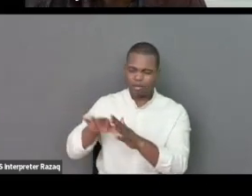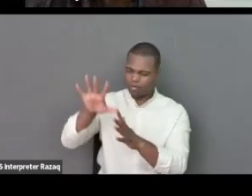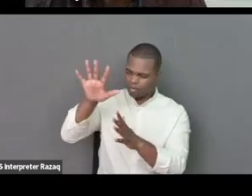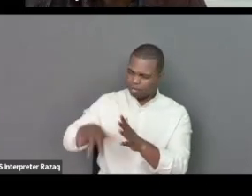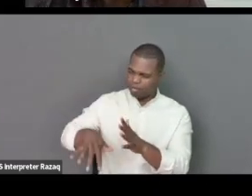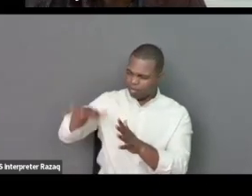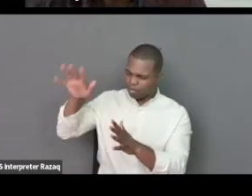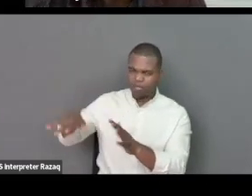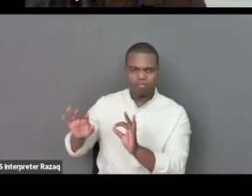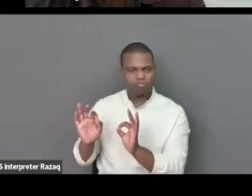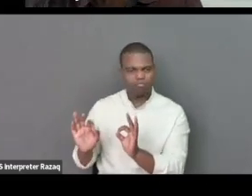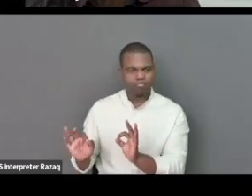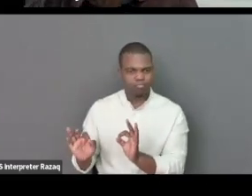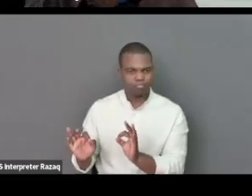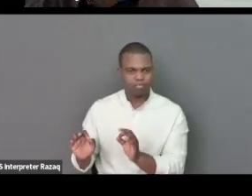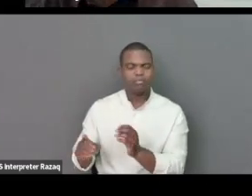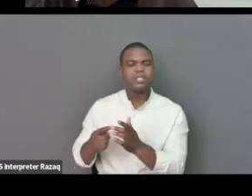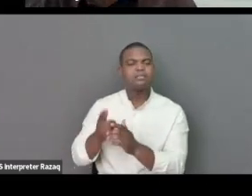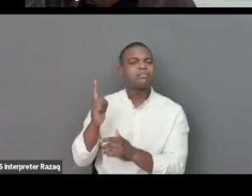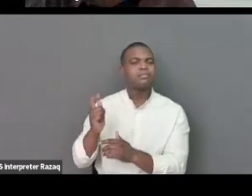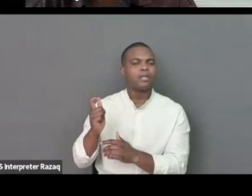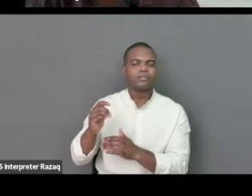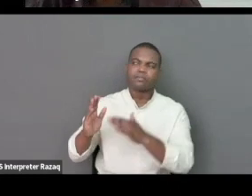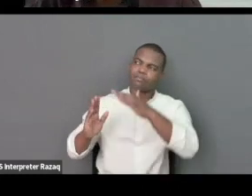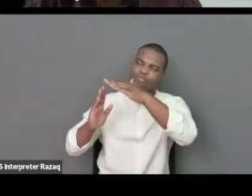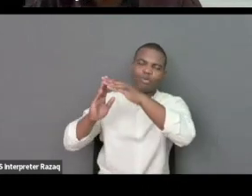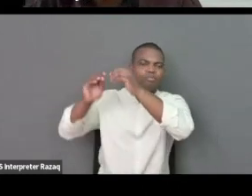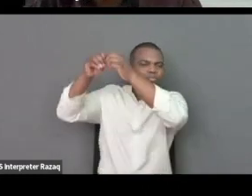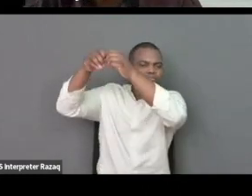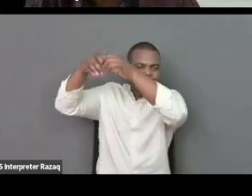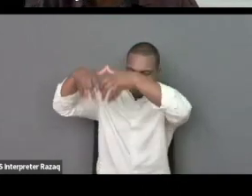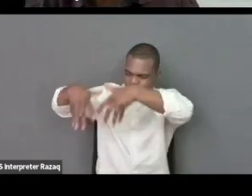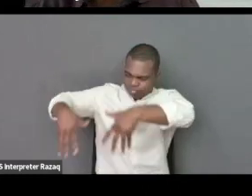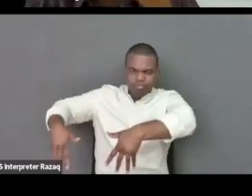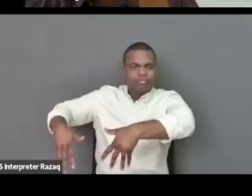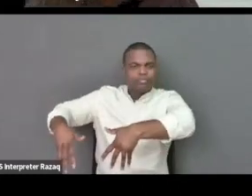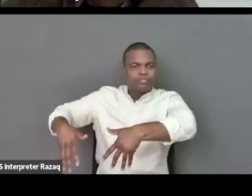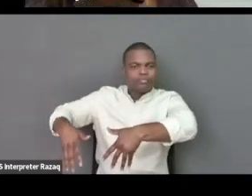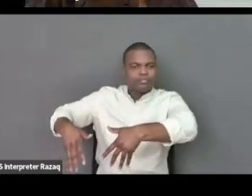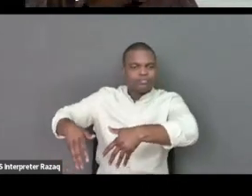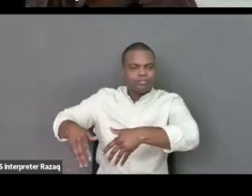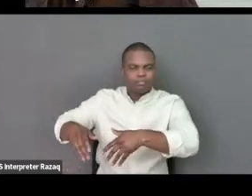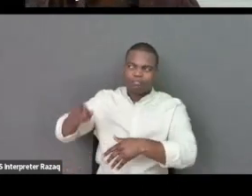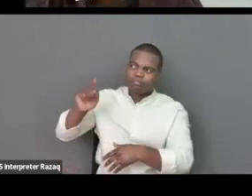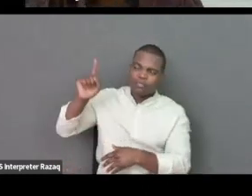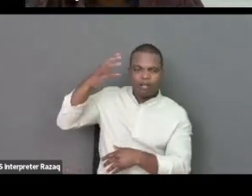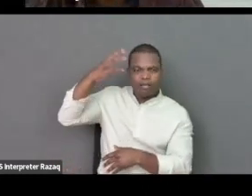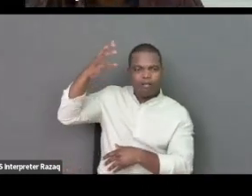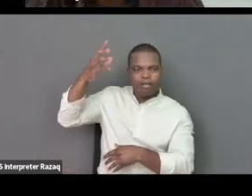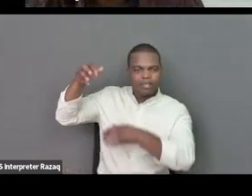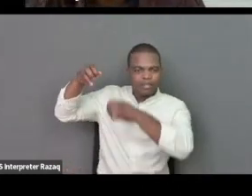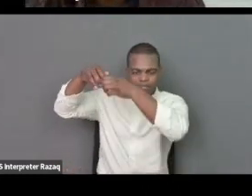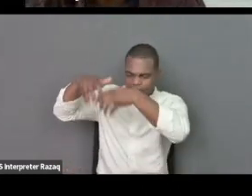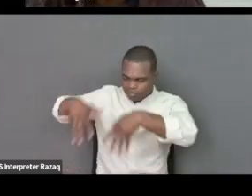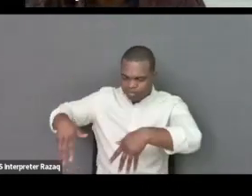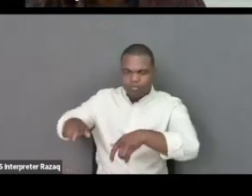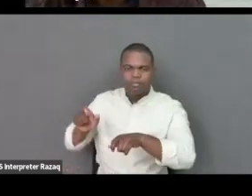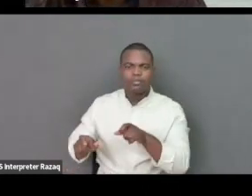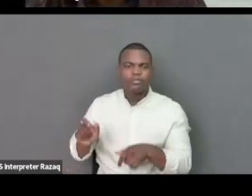and that will be our main topic today.